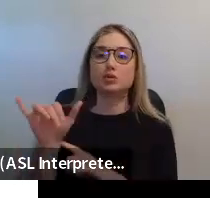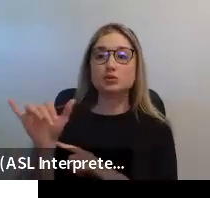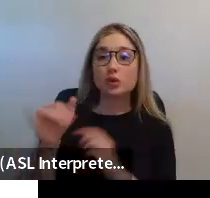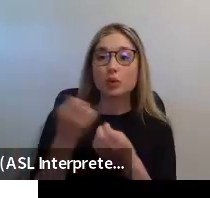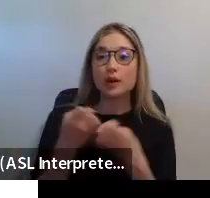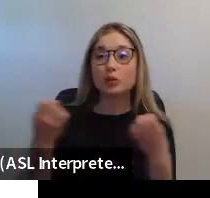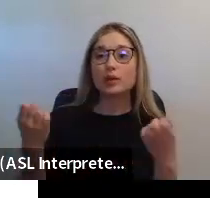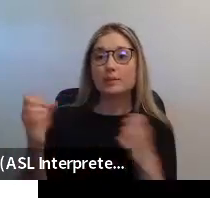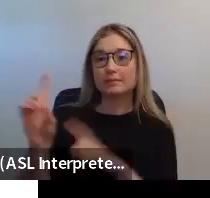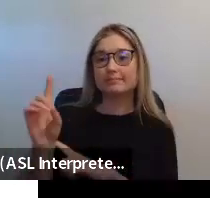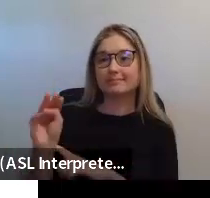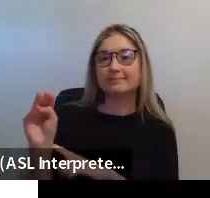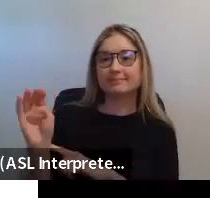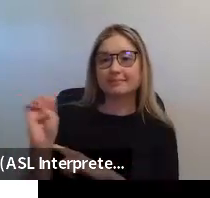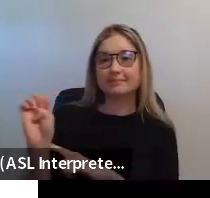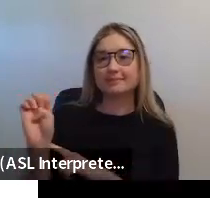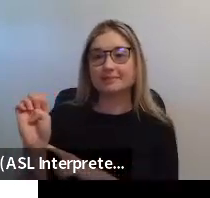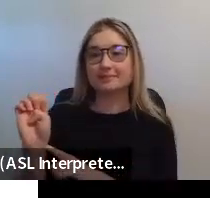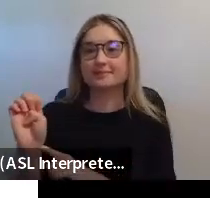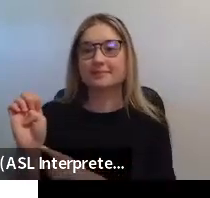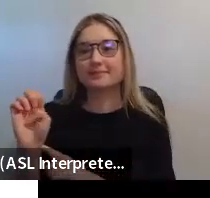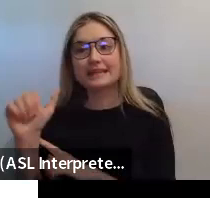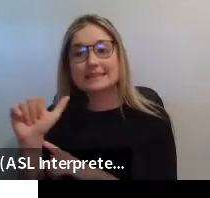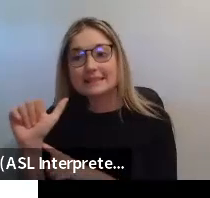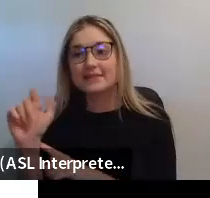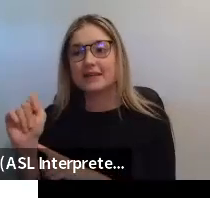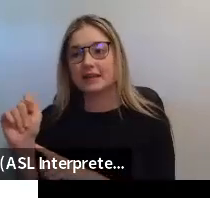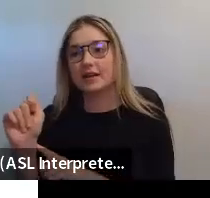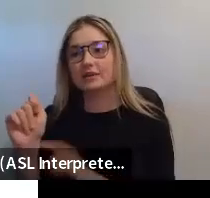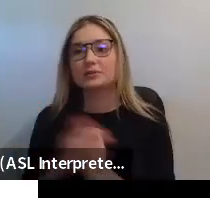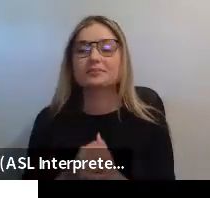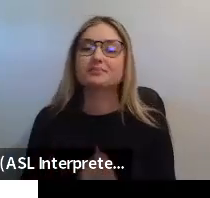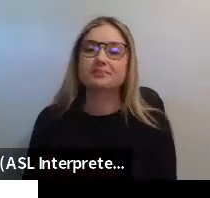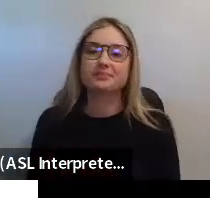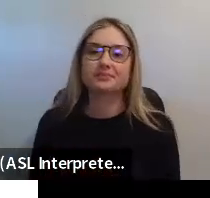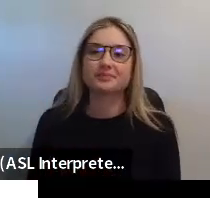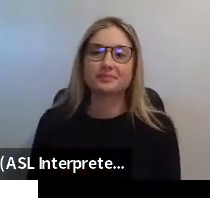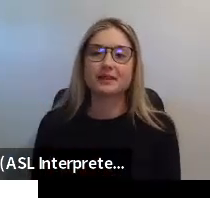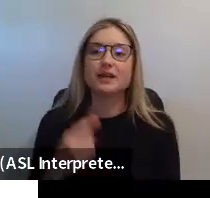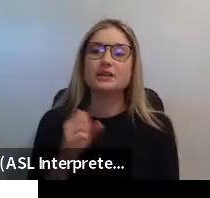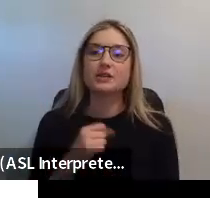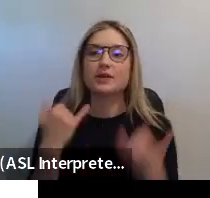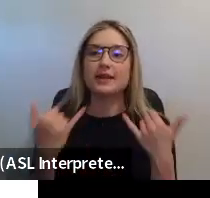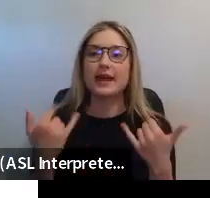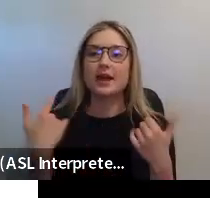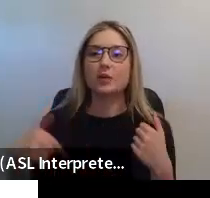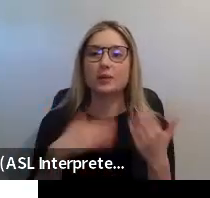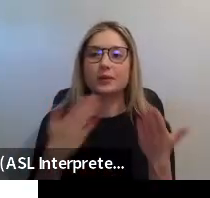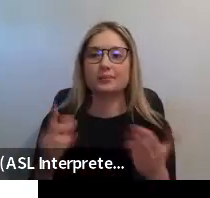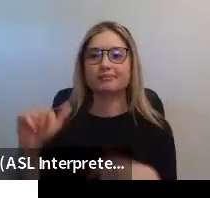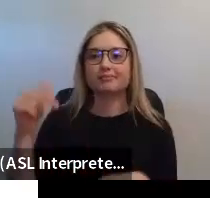That assistive technology or the durable medical equipment.